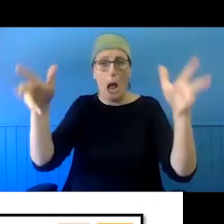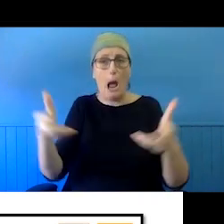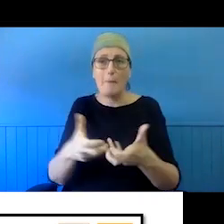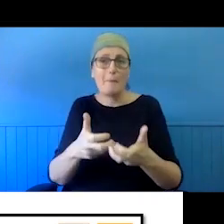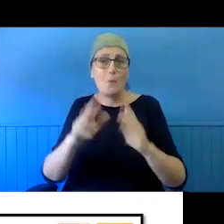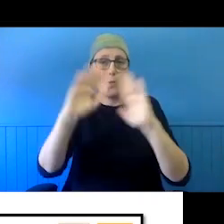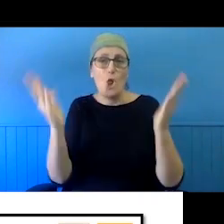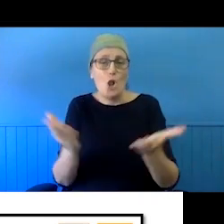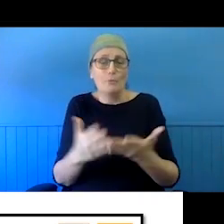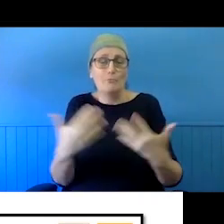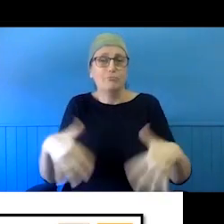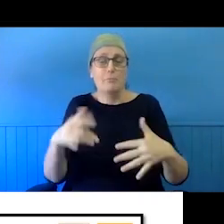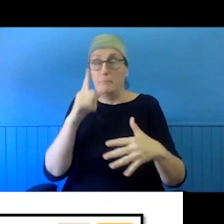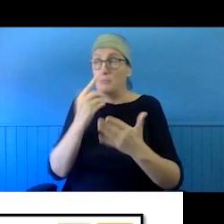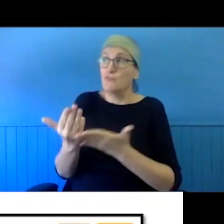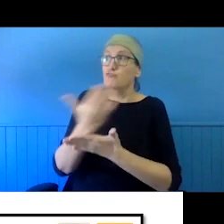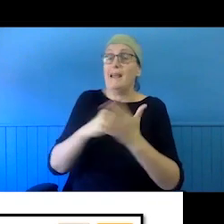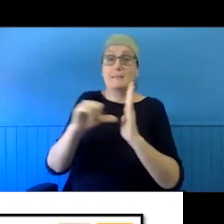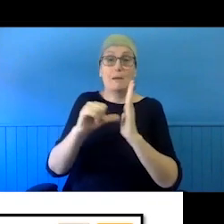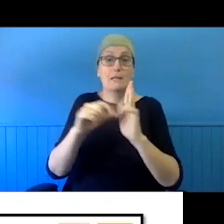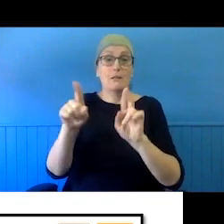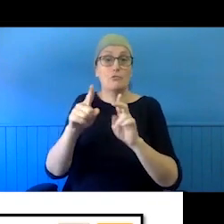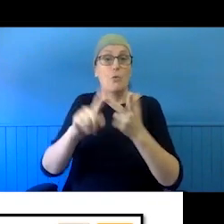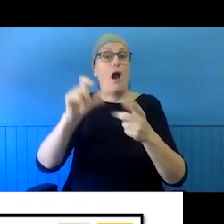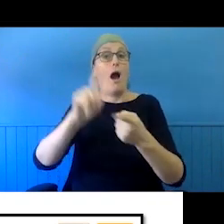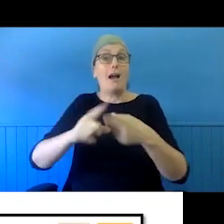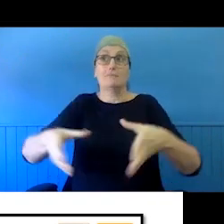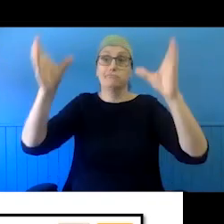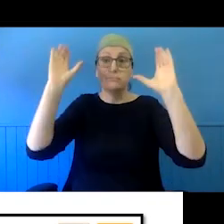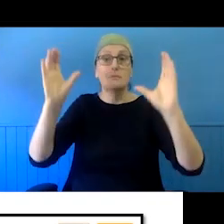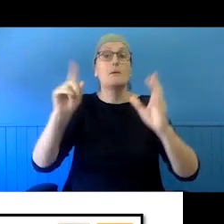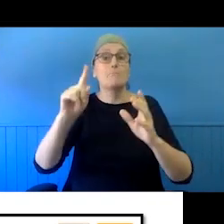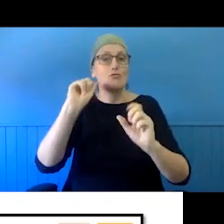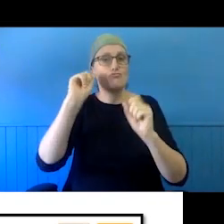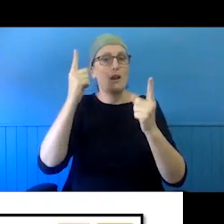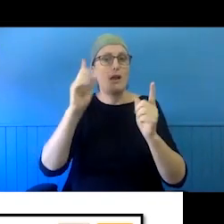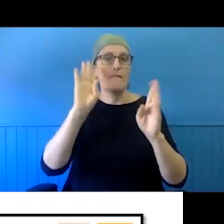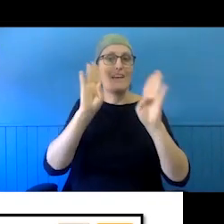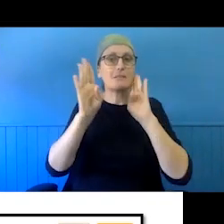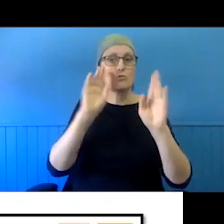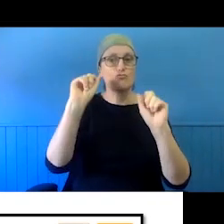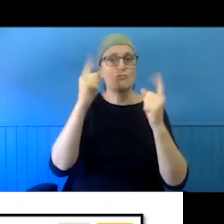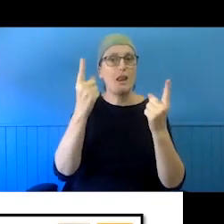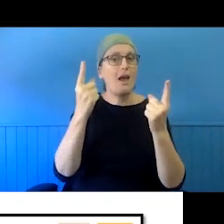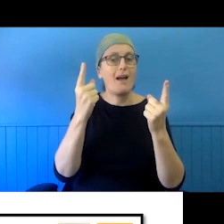spread around the world where people wereration money through the Ice Bucket Challenge. Facebook realised they didn't have something to